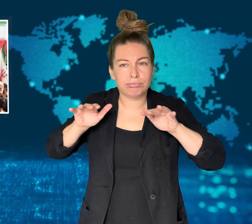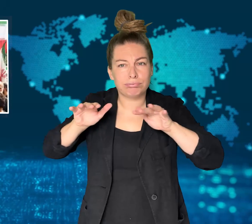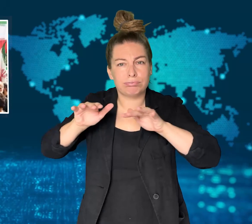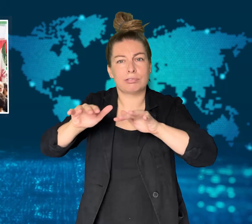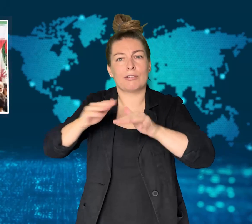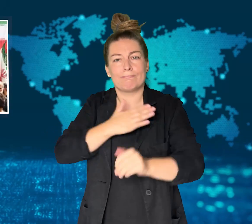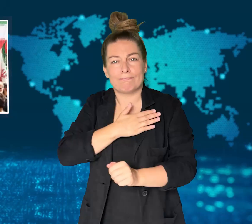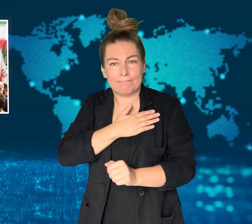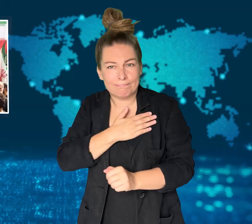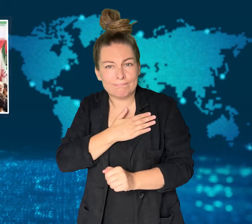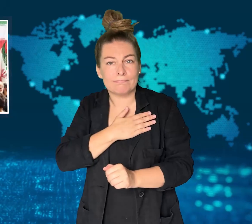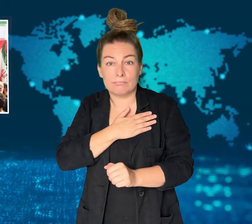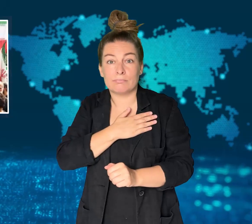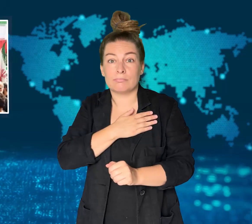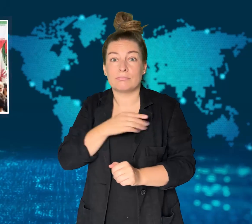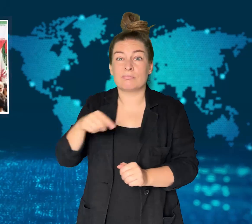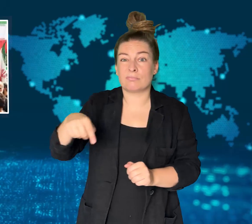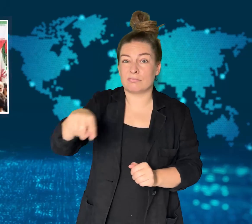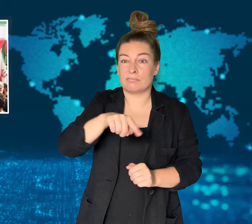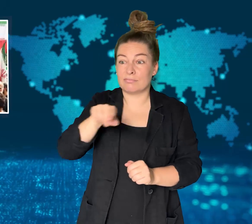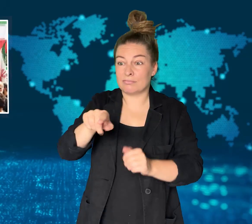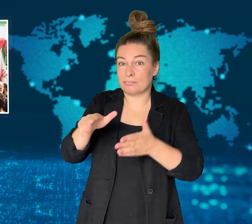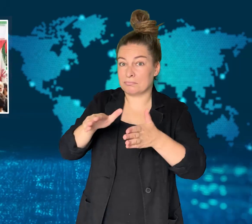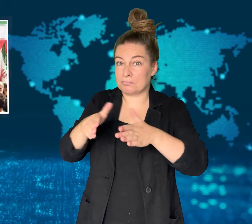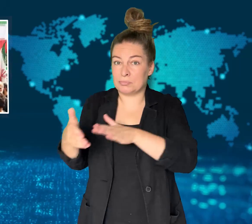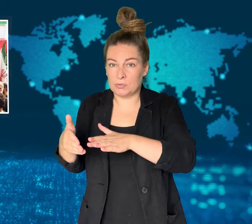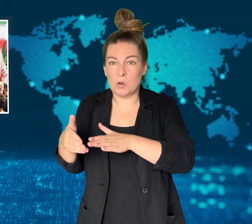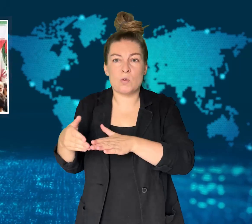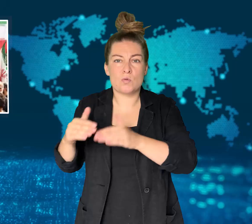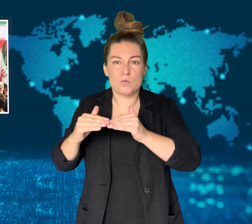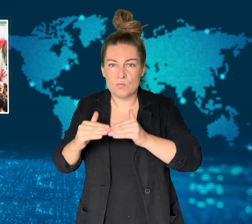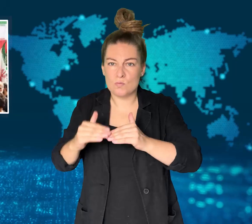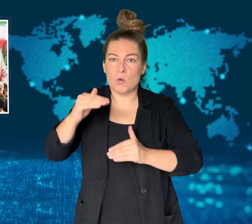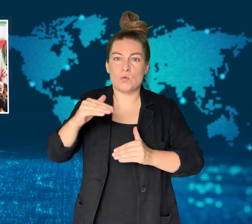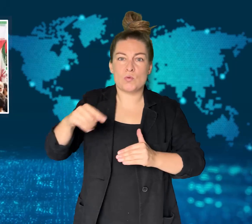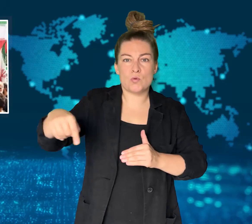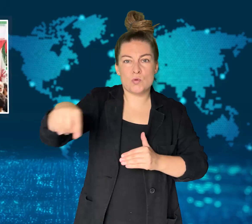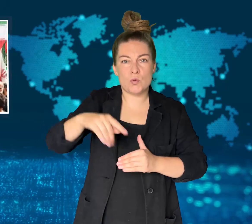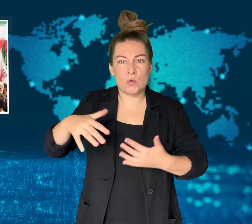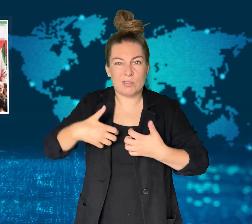and the Zionists (Israel) have no place on the land of Palestine,